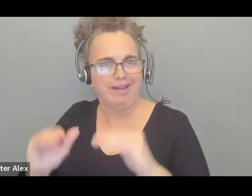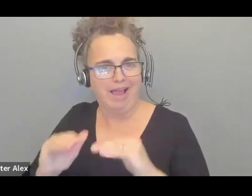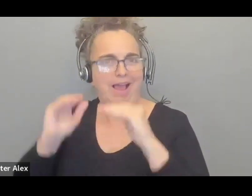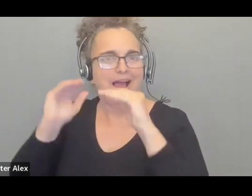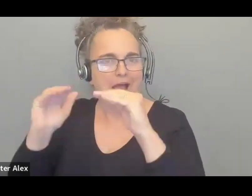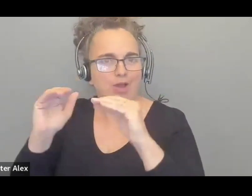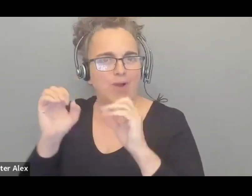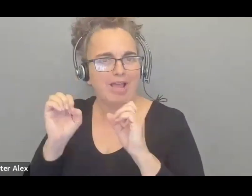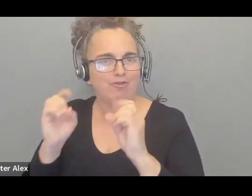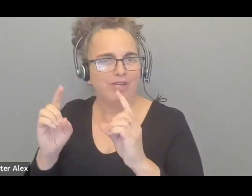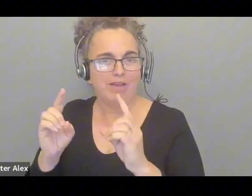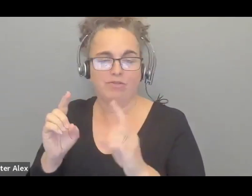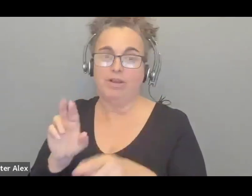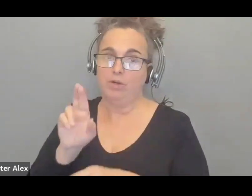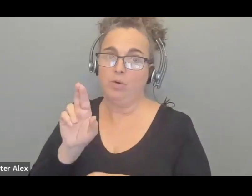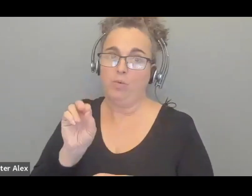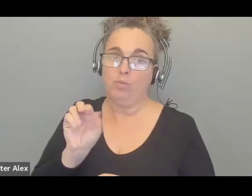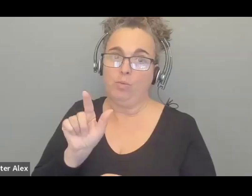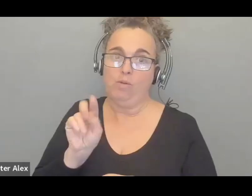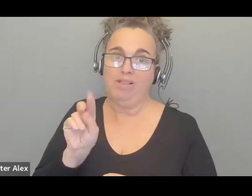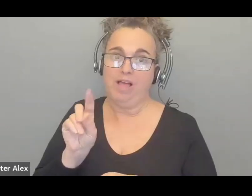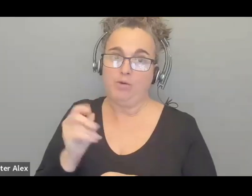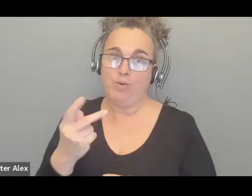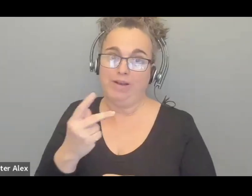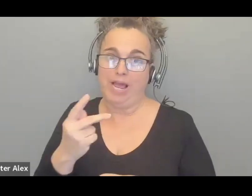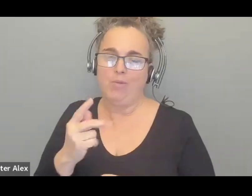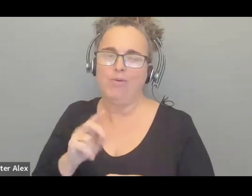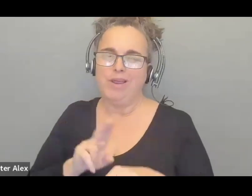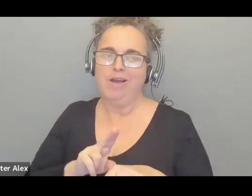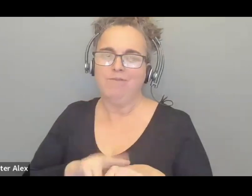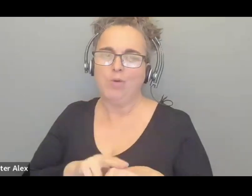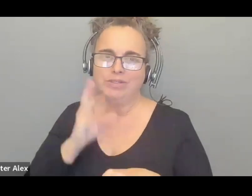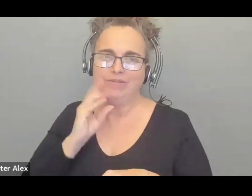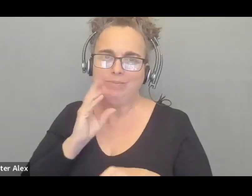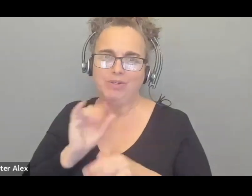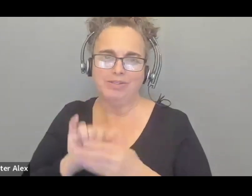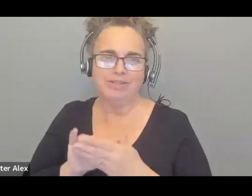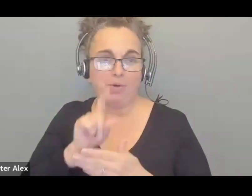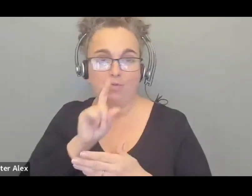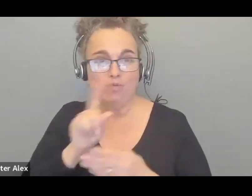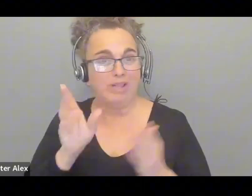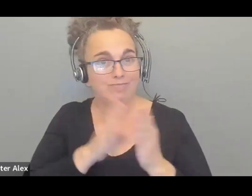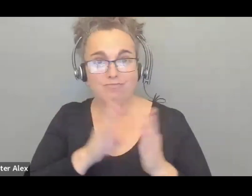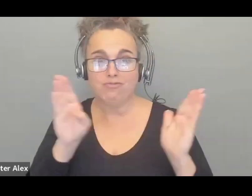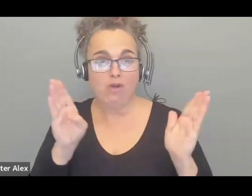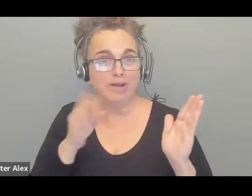and, and could share some insights, but kind of broadly would love to hear from any of you